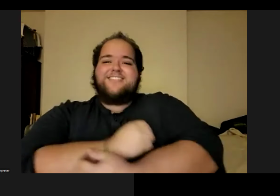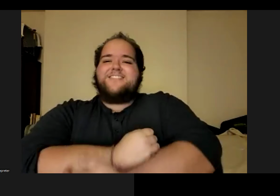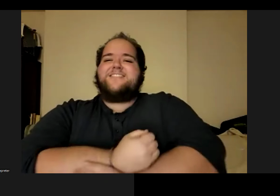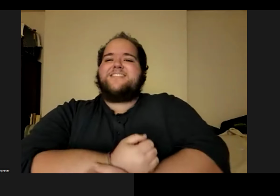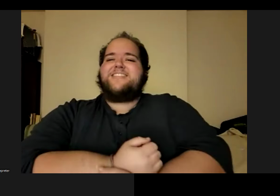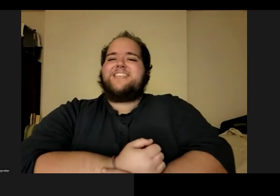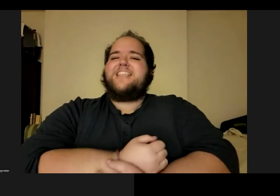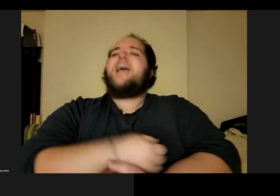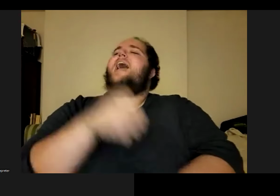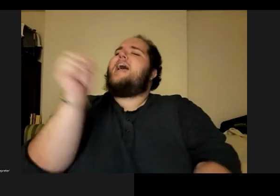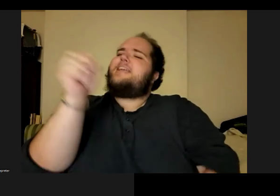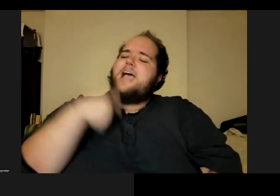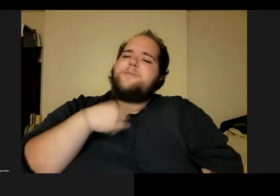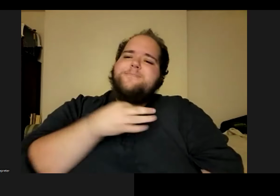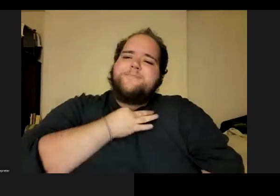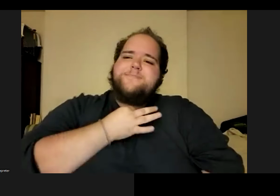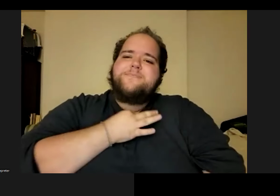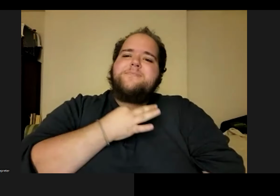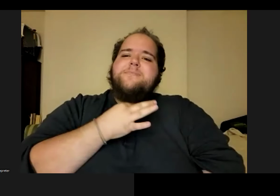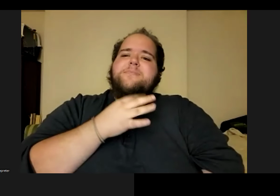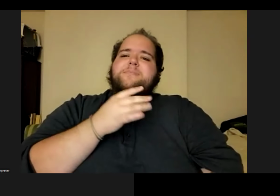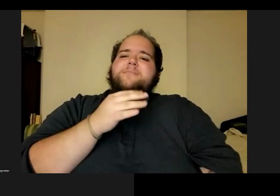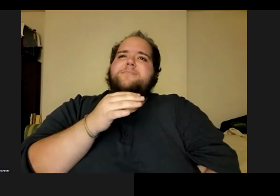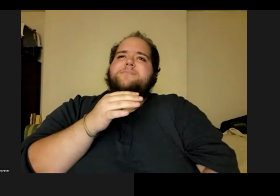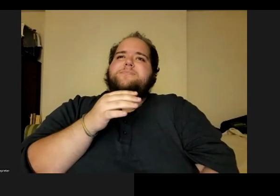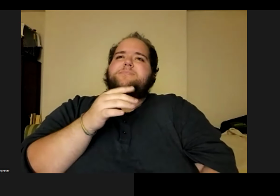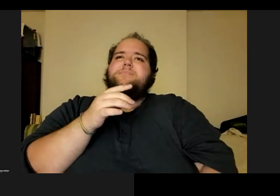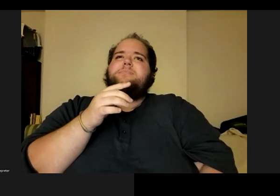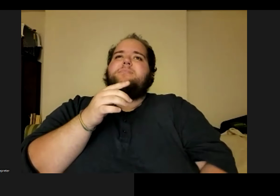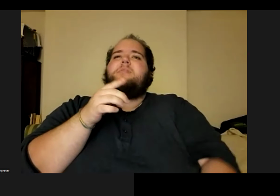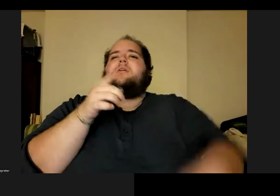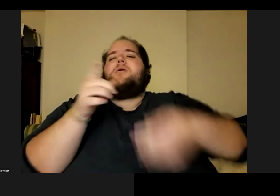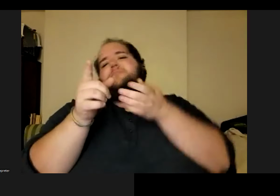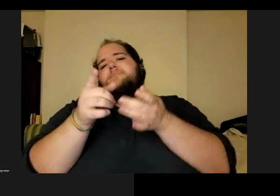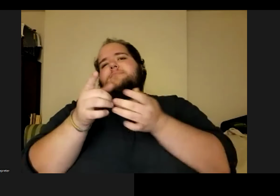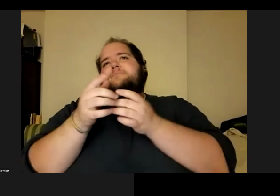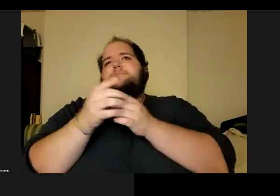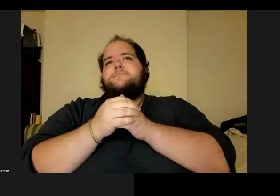I was just wondering, would you put, like… For my writing.